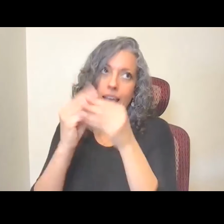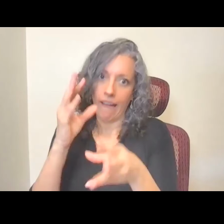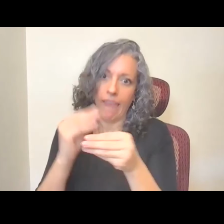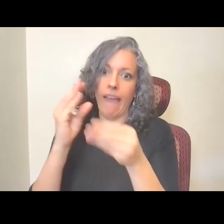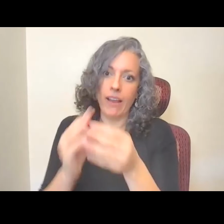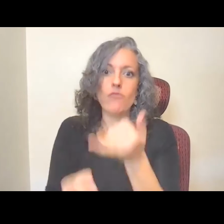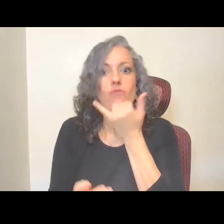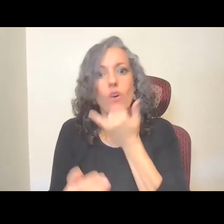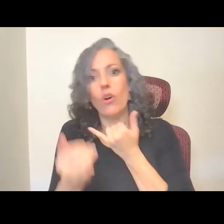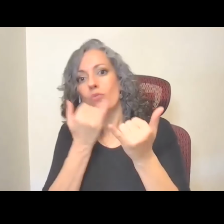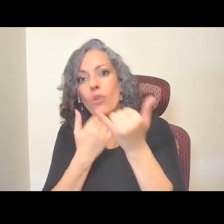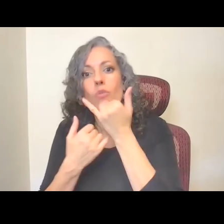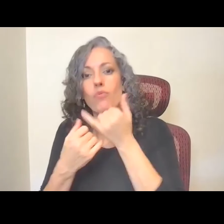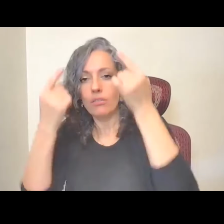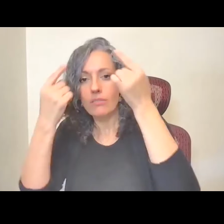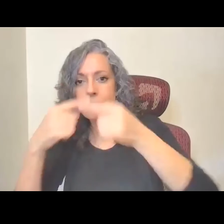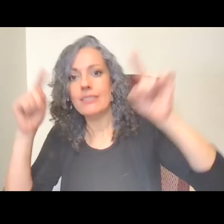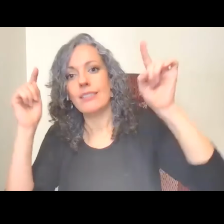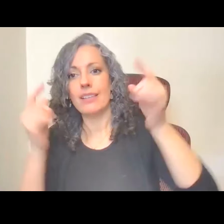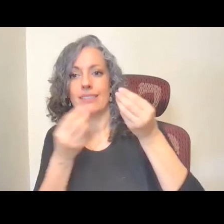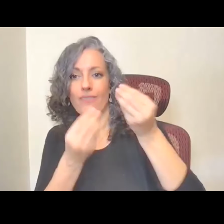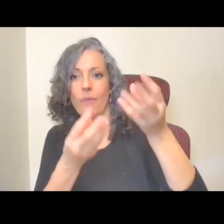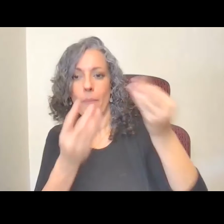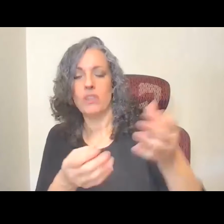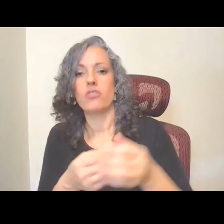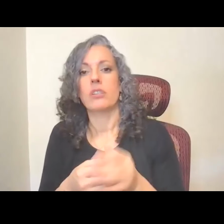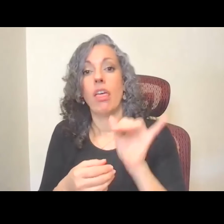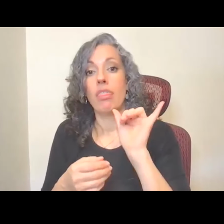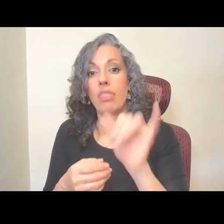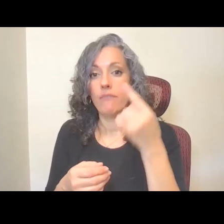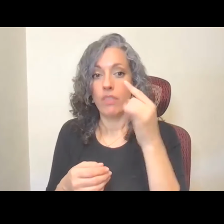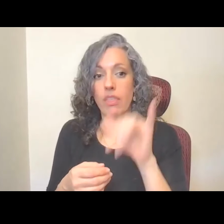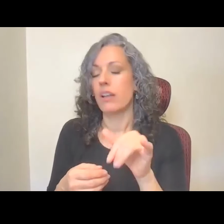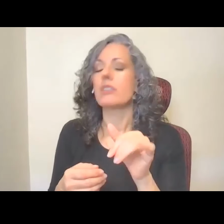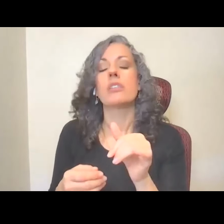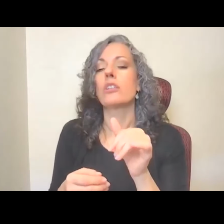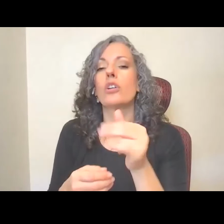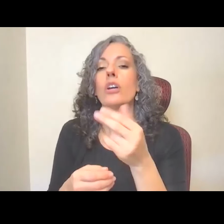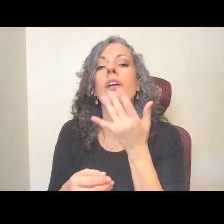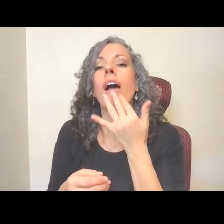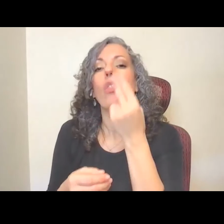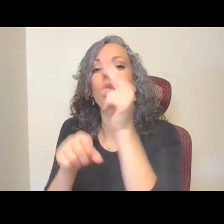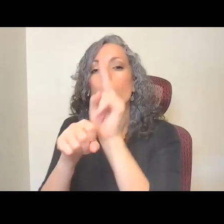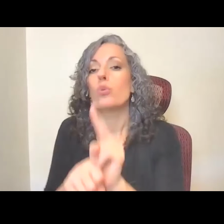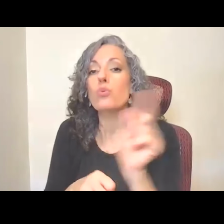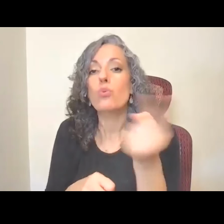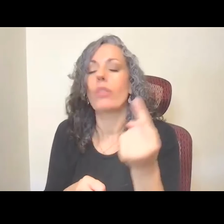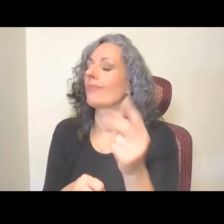And for those my advice is don't just use color. Make sure you have a second way to indicate